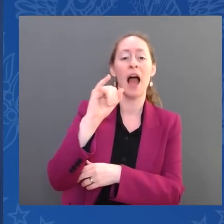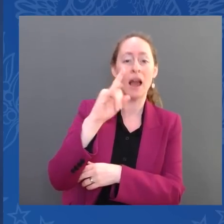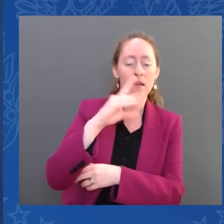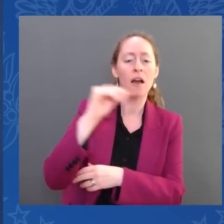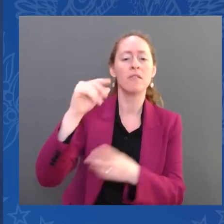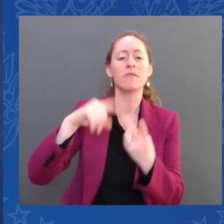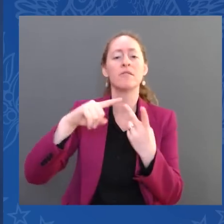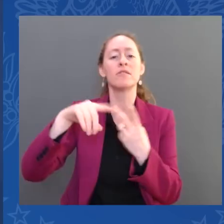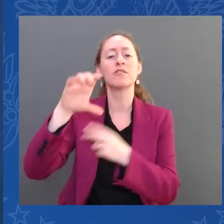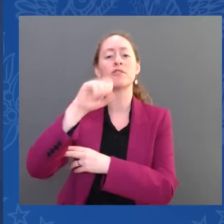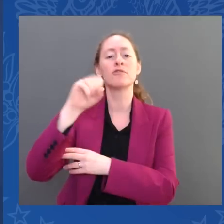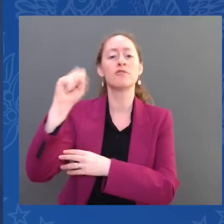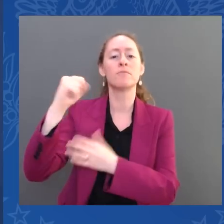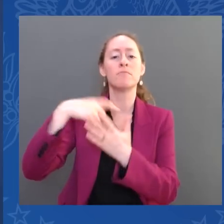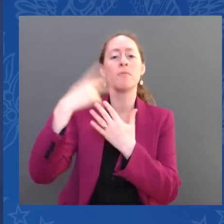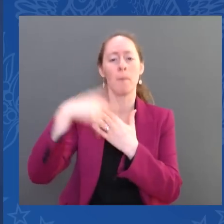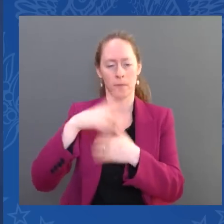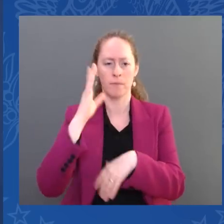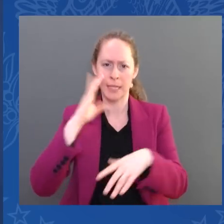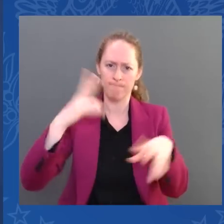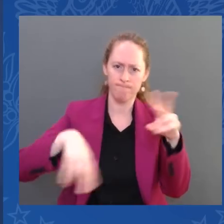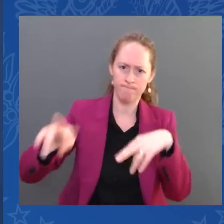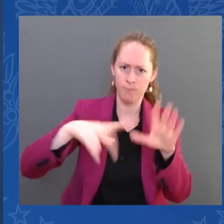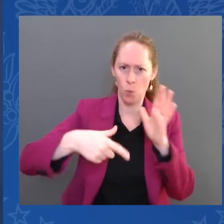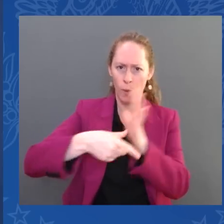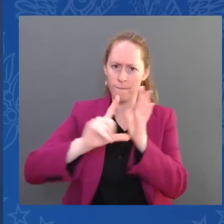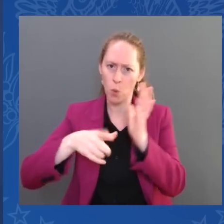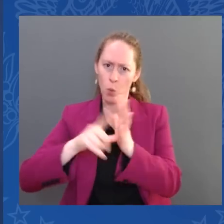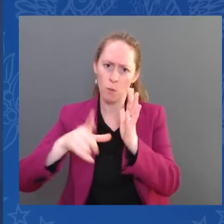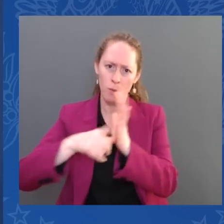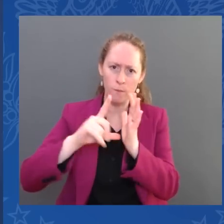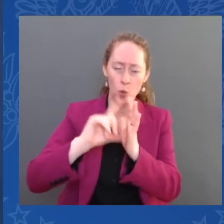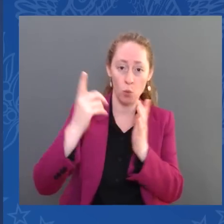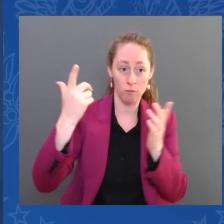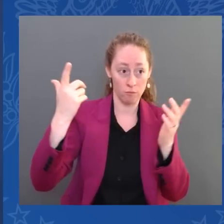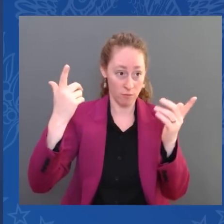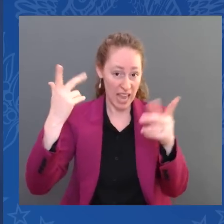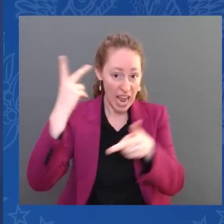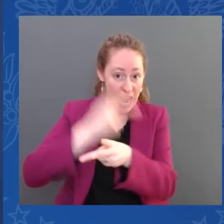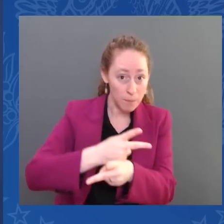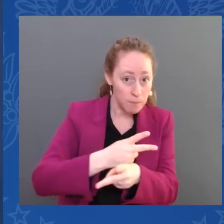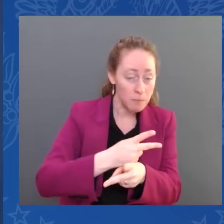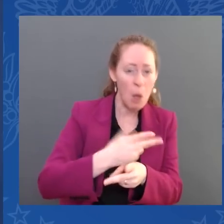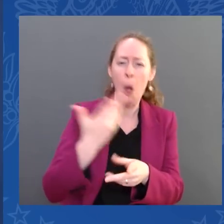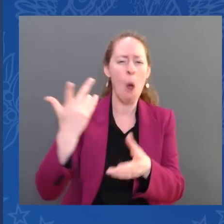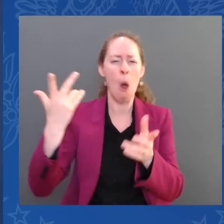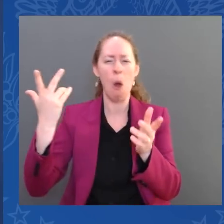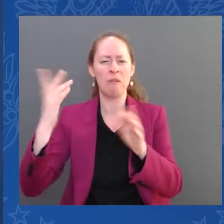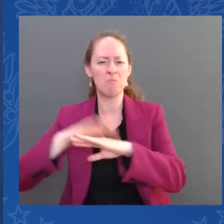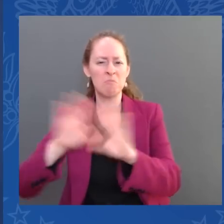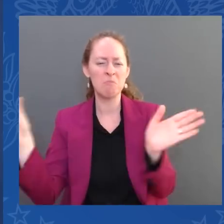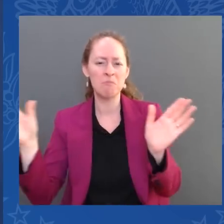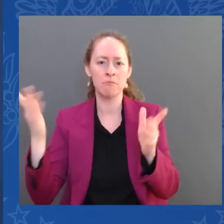unless they vote them back into existence. I disagree with that. What in God's name are they doing? And I'll work with anyone --